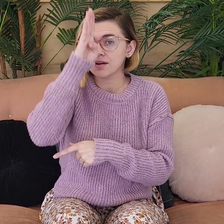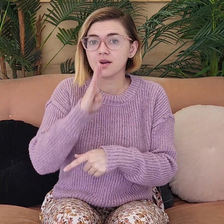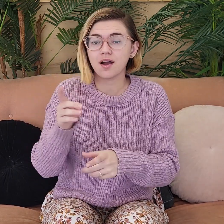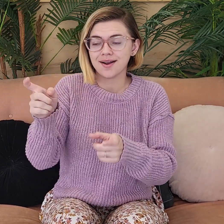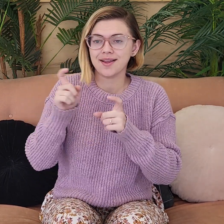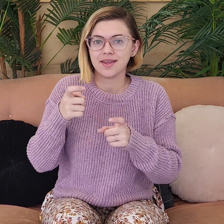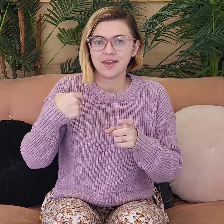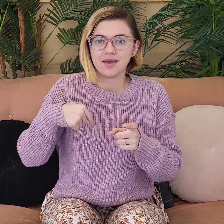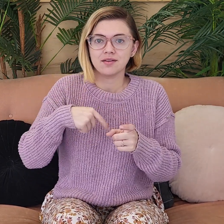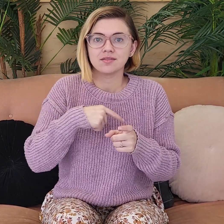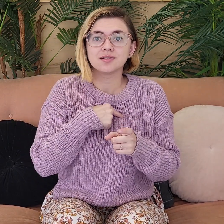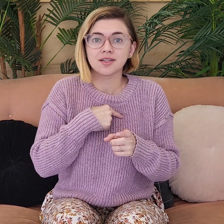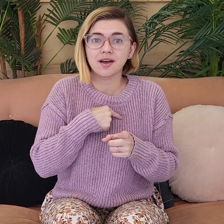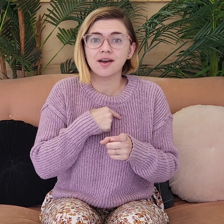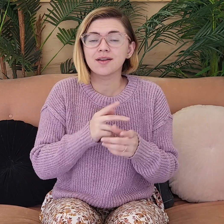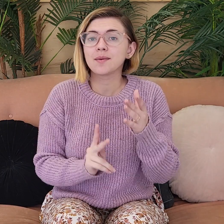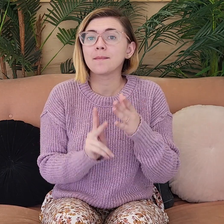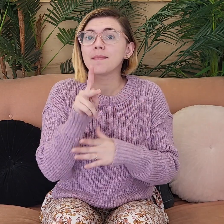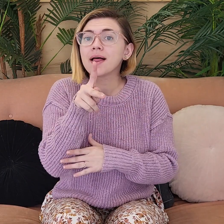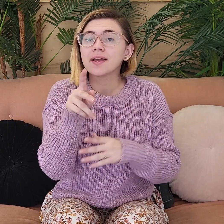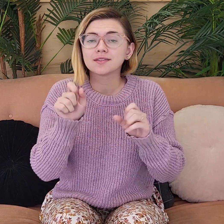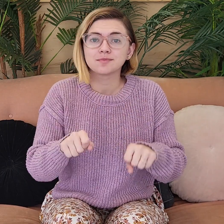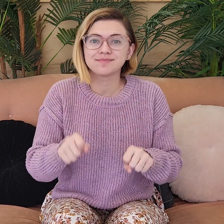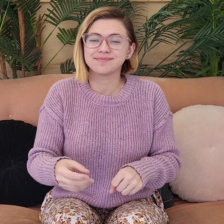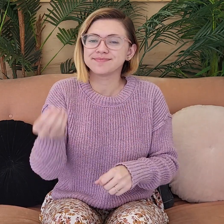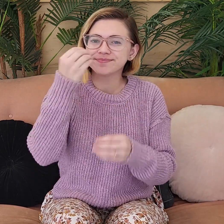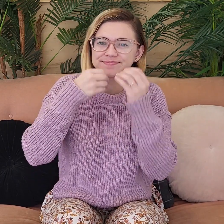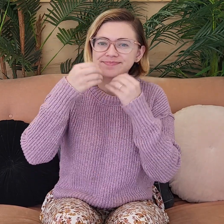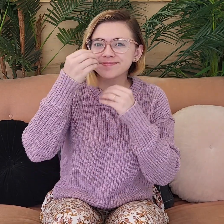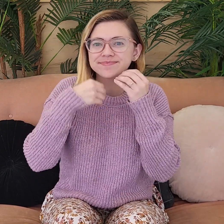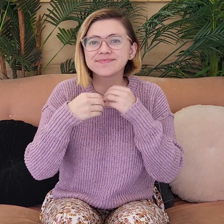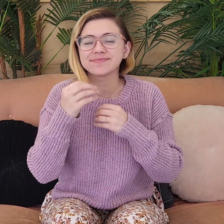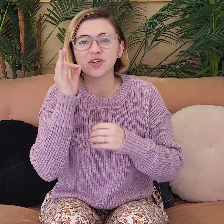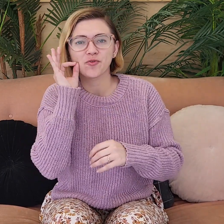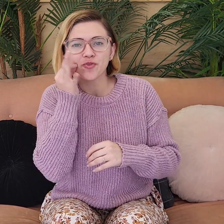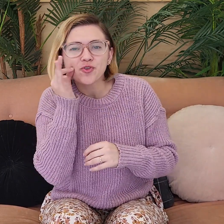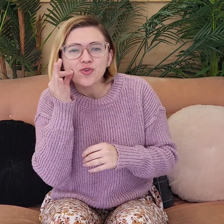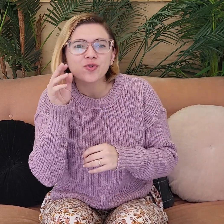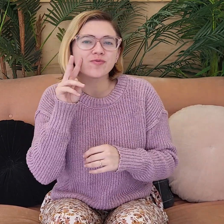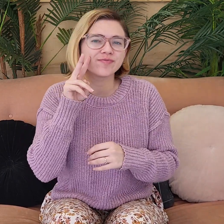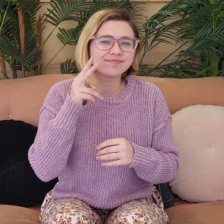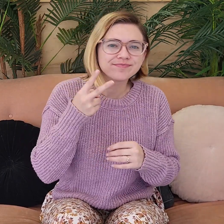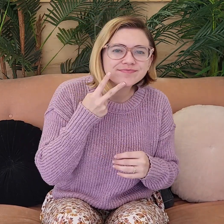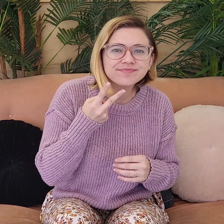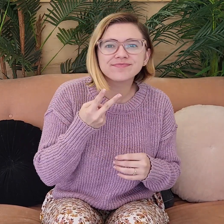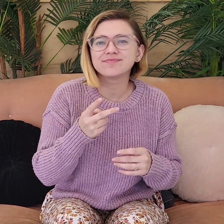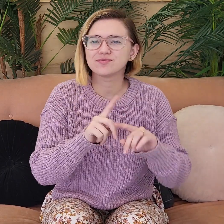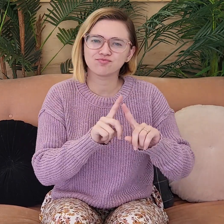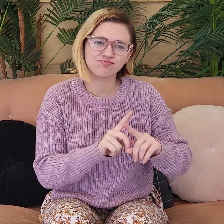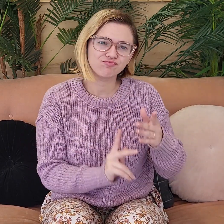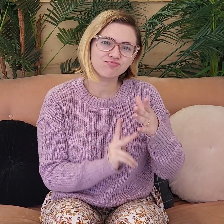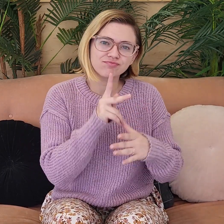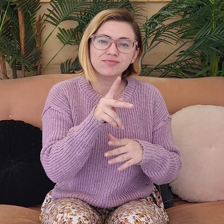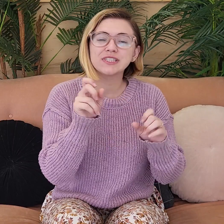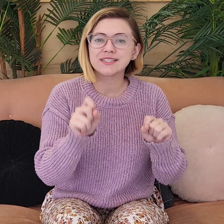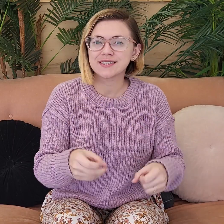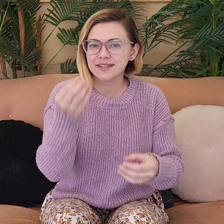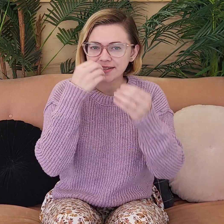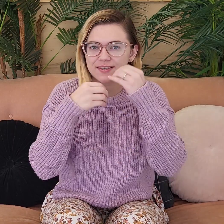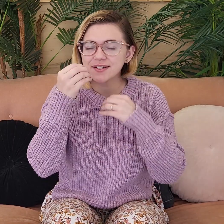then he gave us plants to be able to eat and fruits and vegetables, different plants